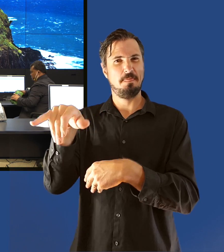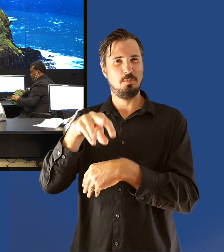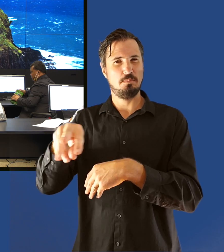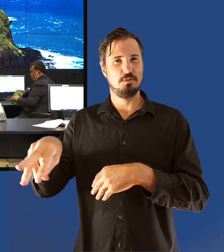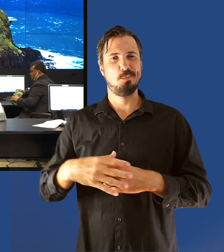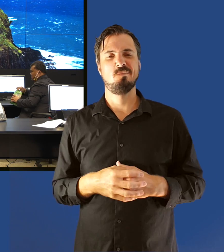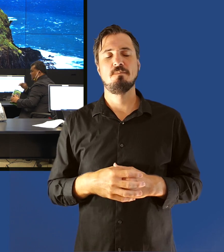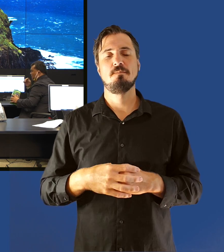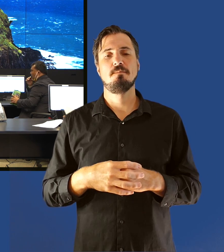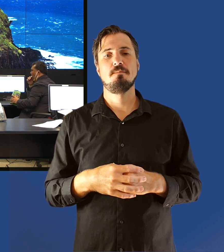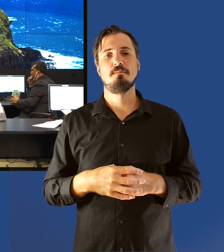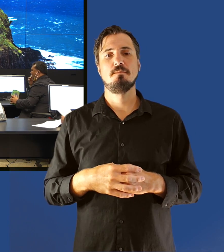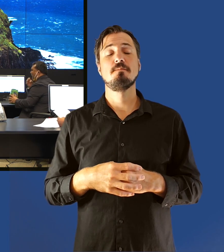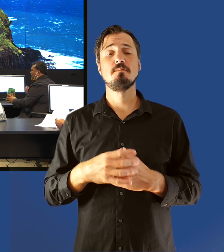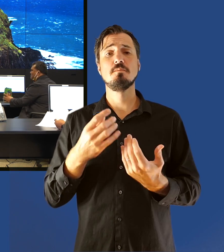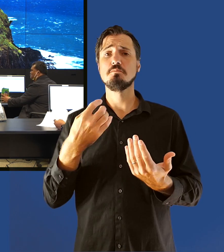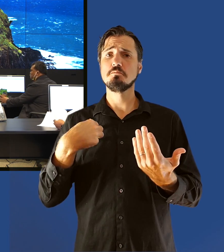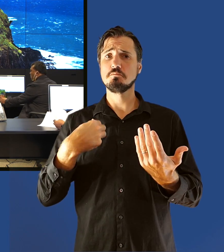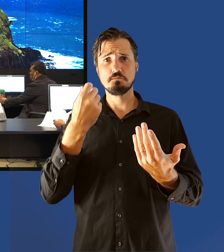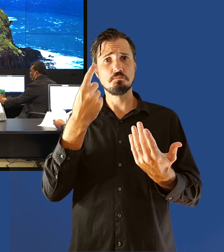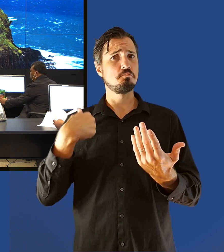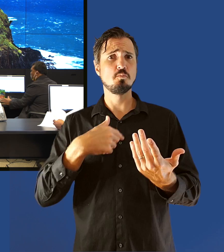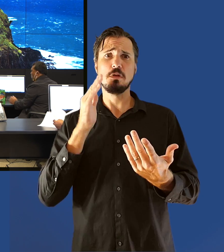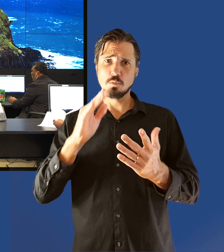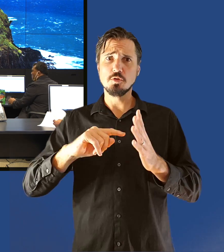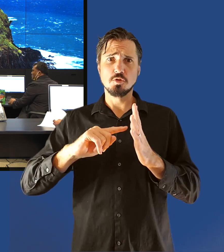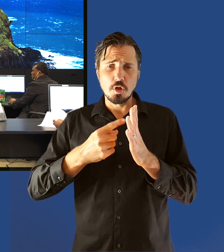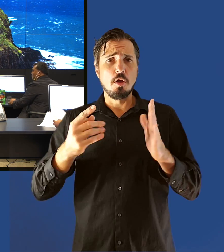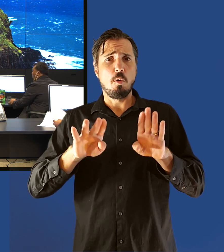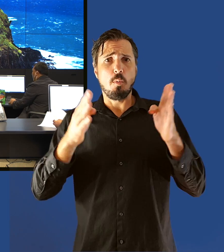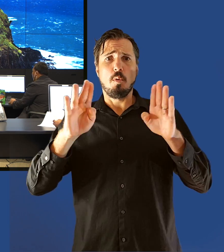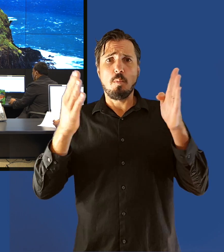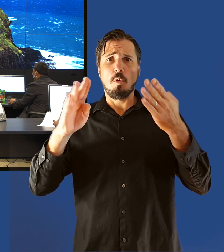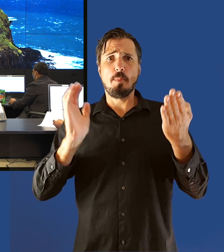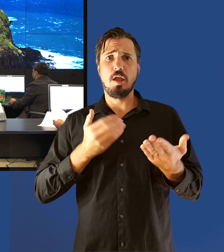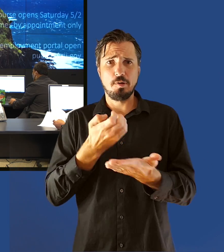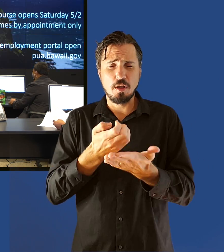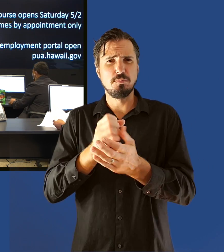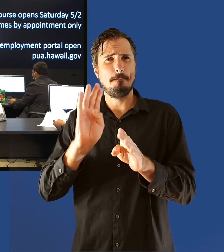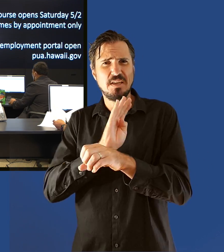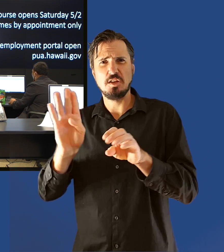As we phase into the reopening of our economy, we want to emphasize that the risk of spreading COVID-19 still remains.